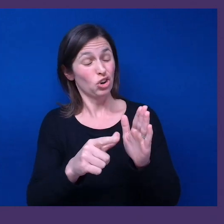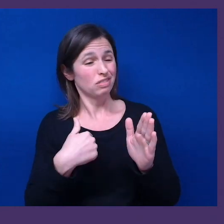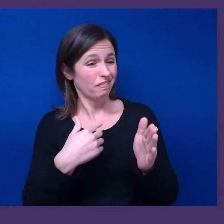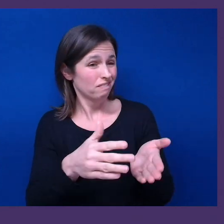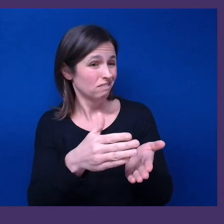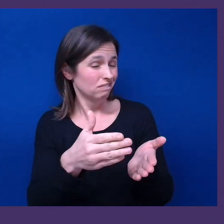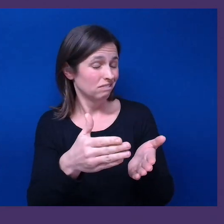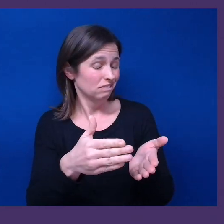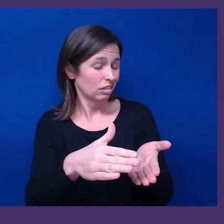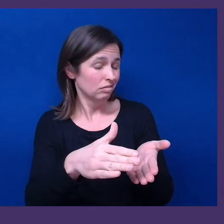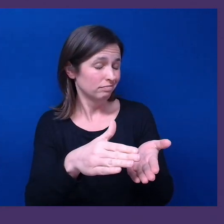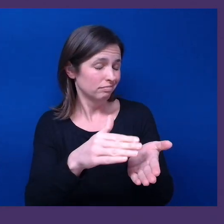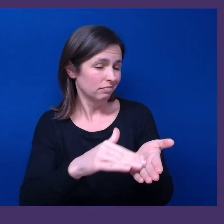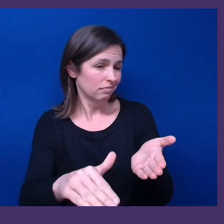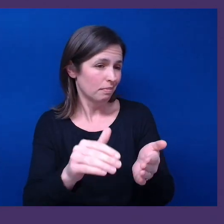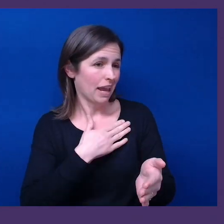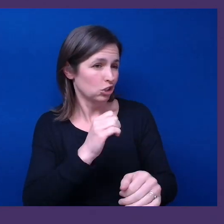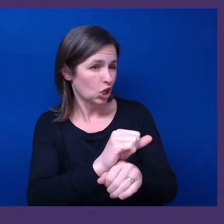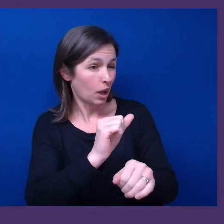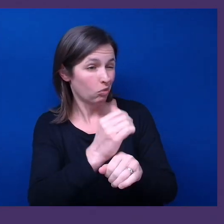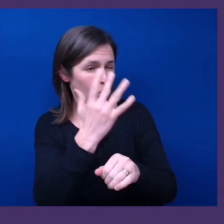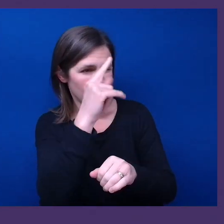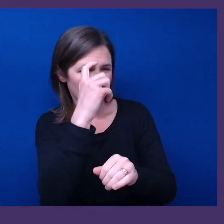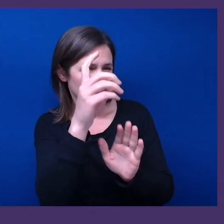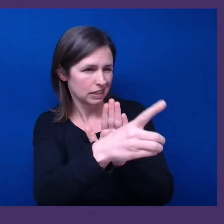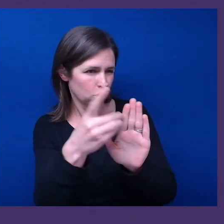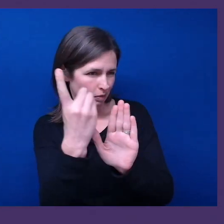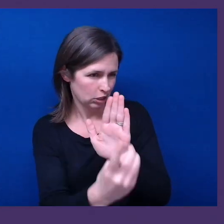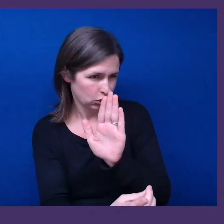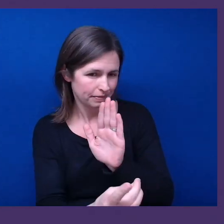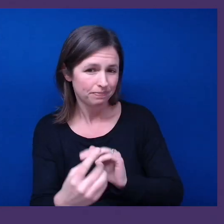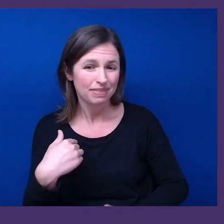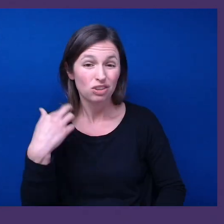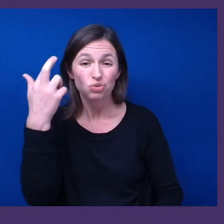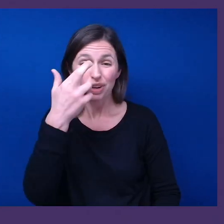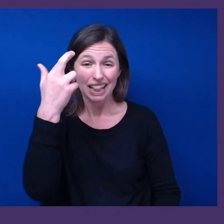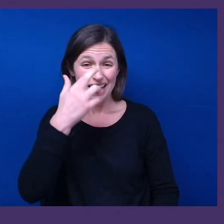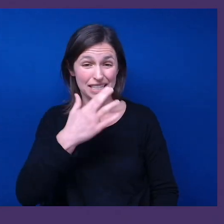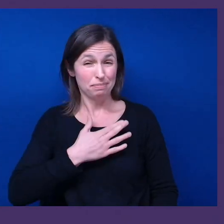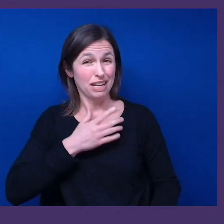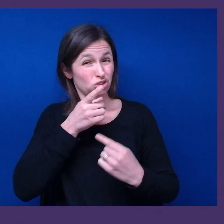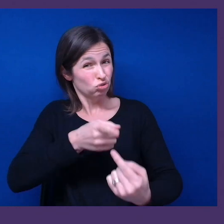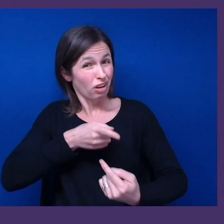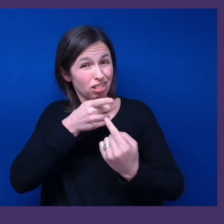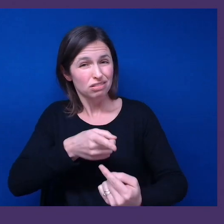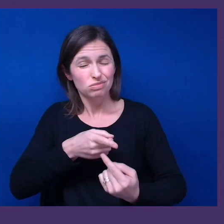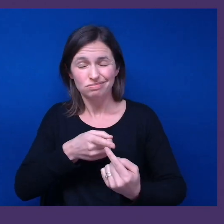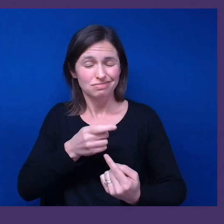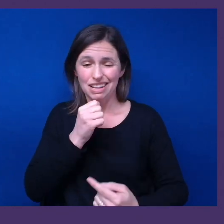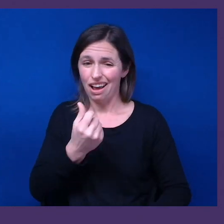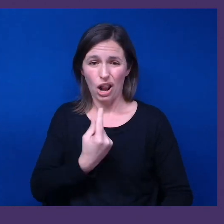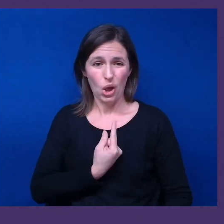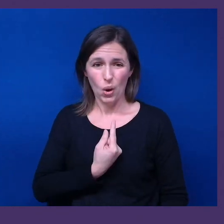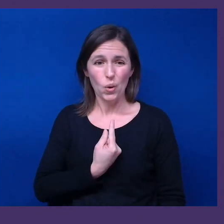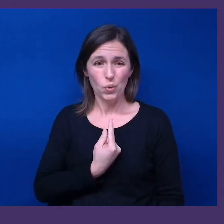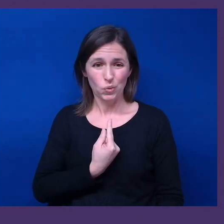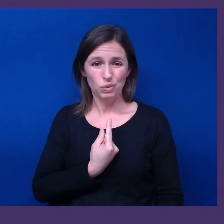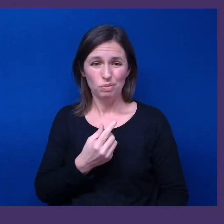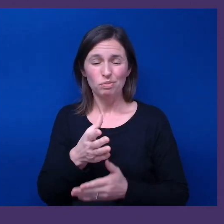I came to realize that my struggles were not unique. They were part of a much, much larger systemic issue